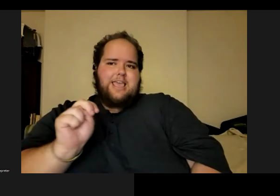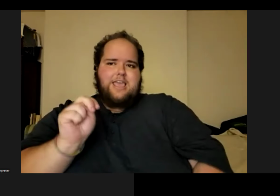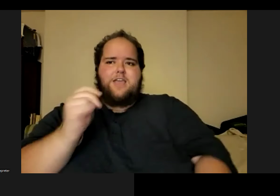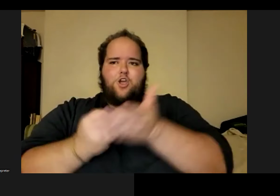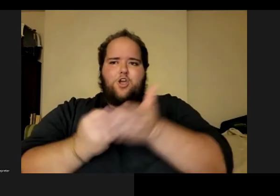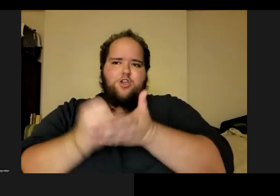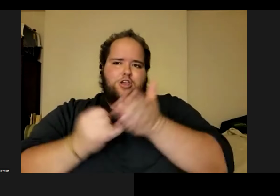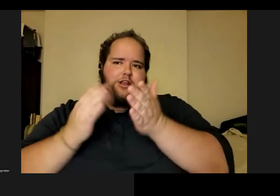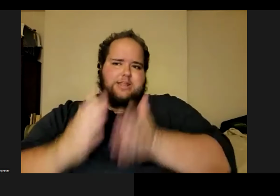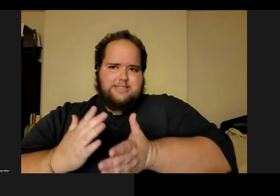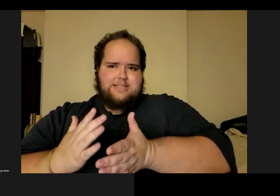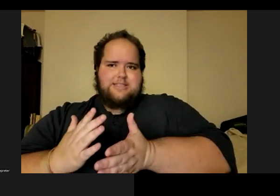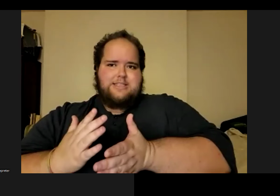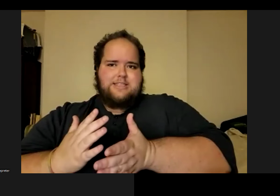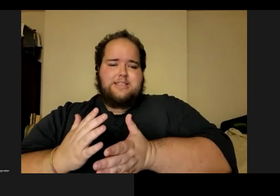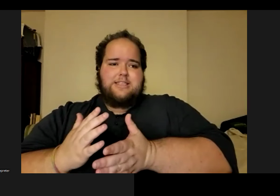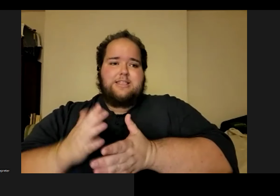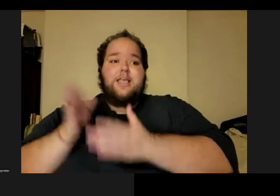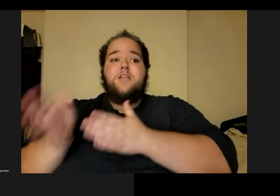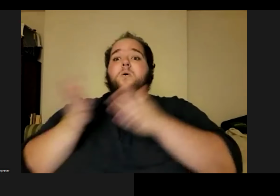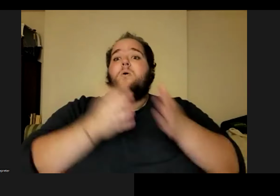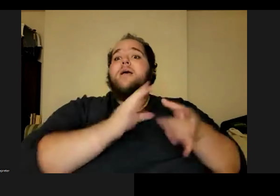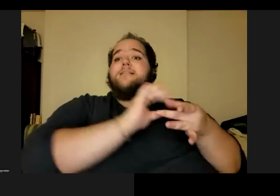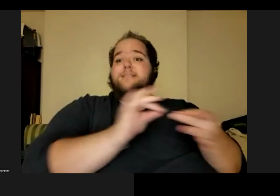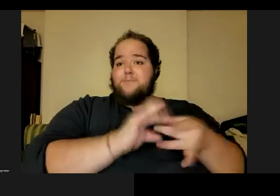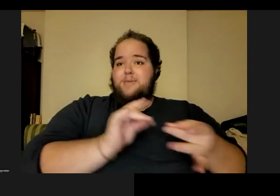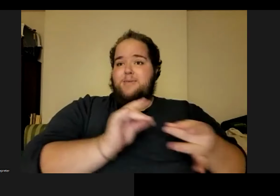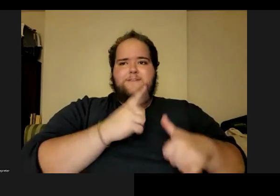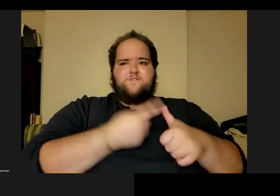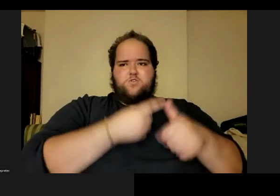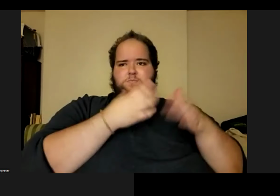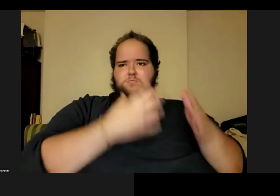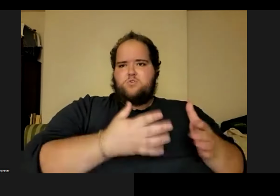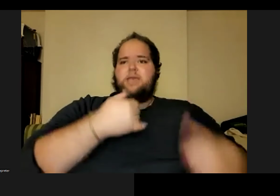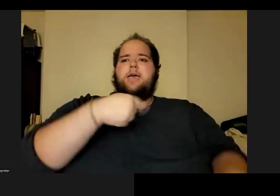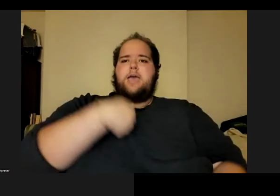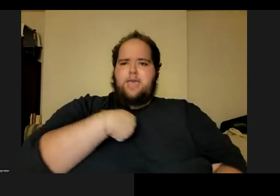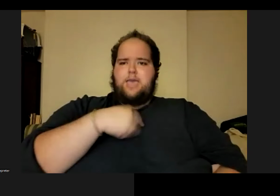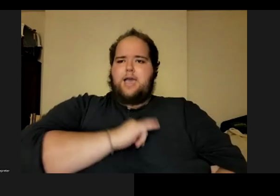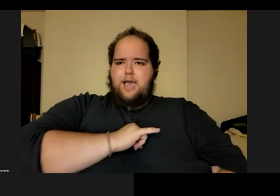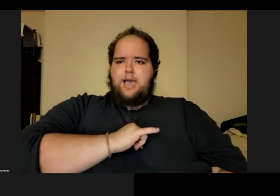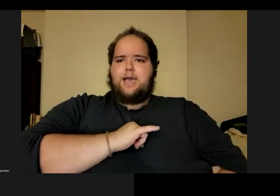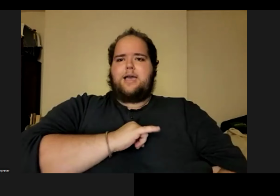is written in first person, so I am an artist. So those are two…